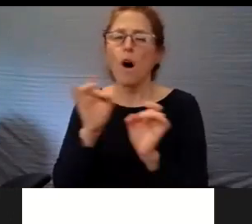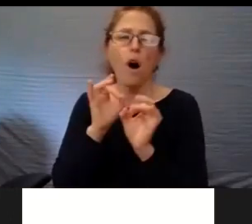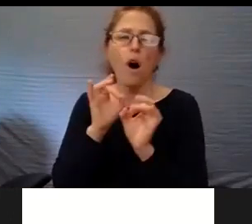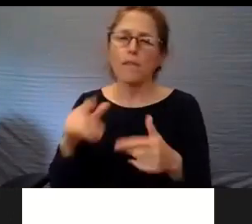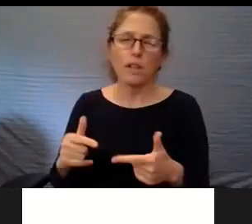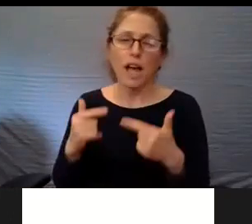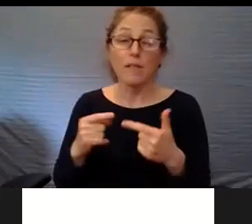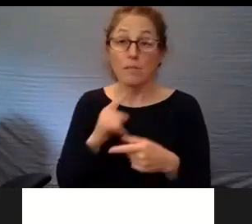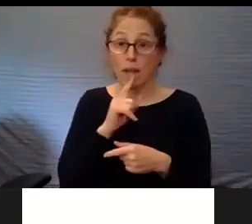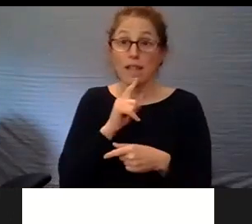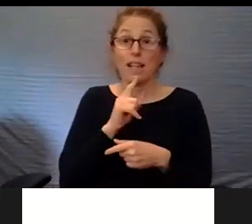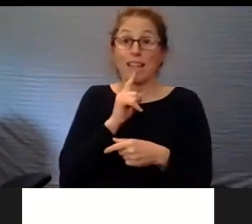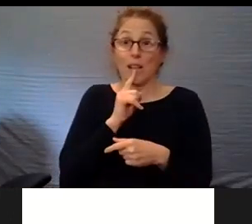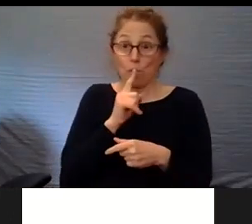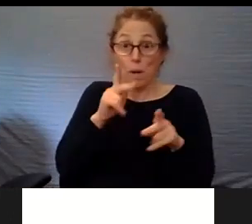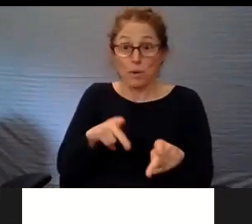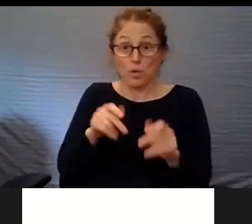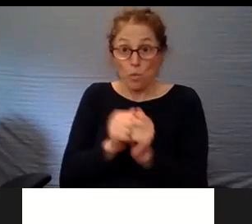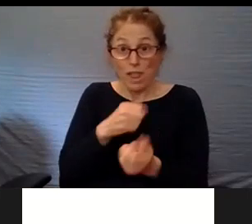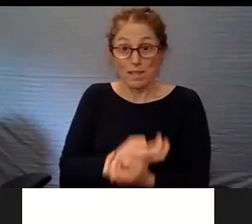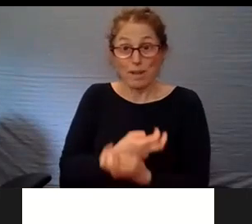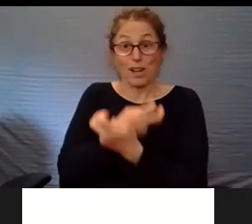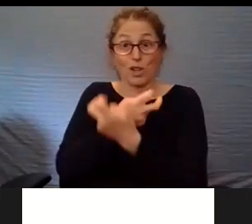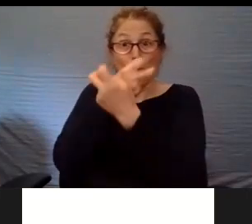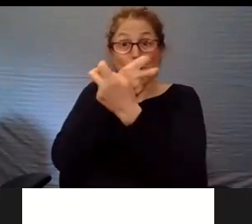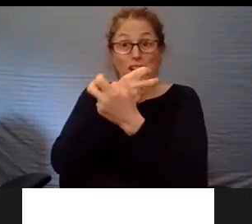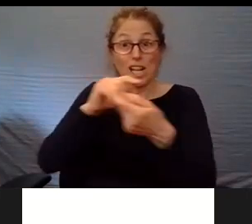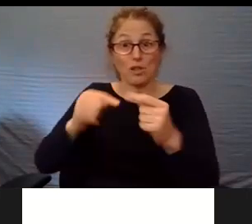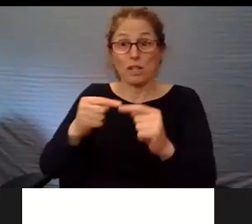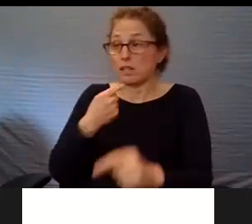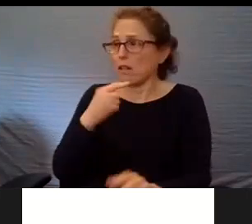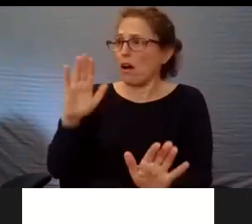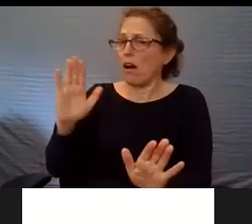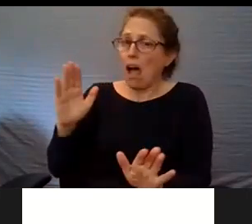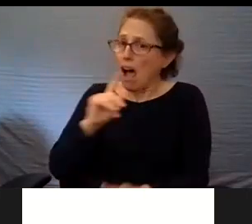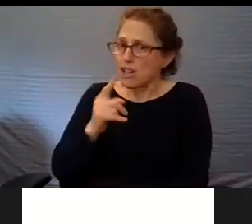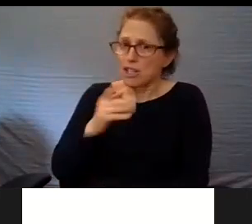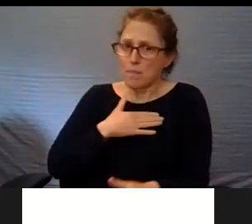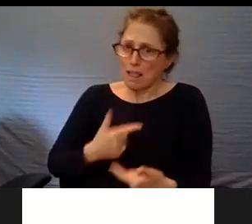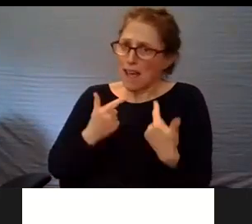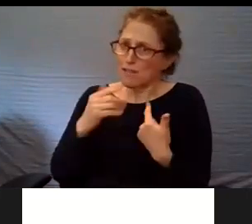Where you have the actual person with a spinal cord injury saying, I have a pretty decent decent life.